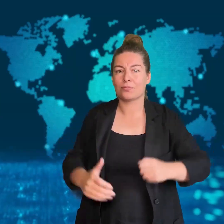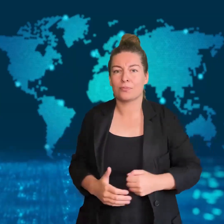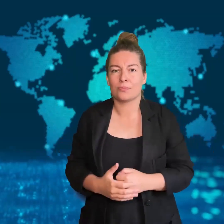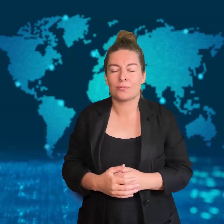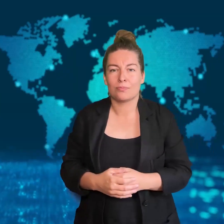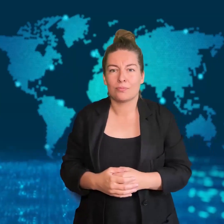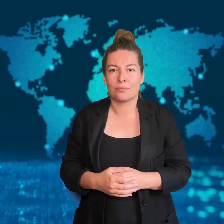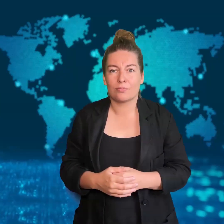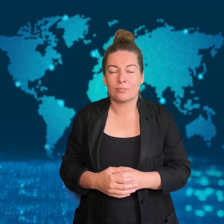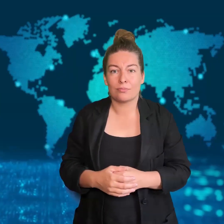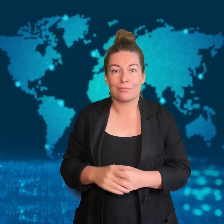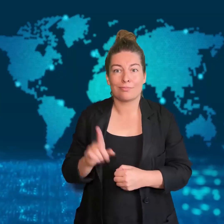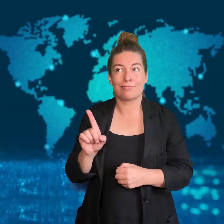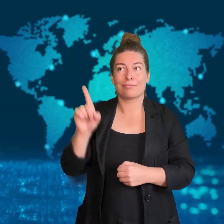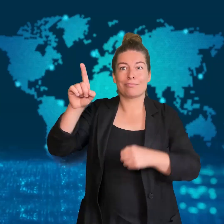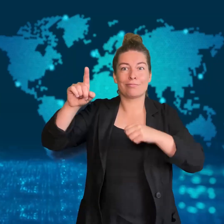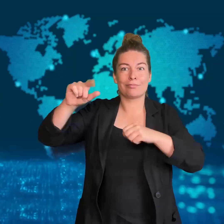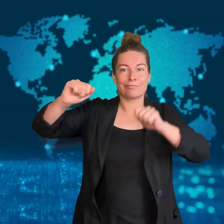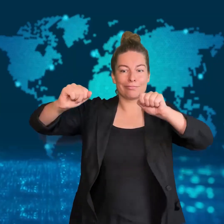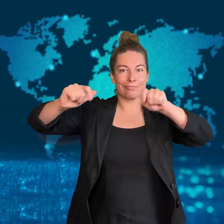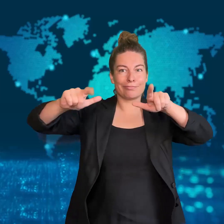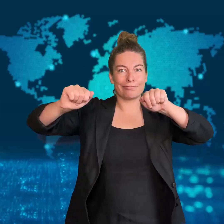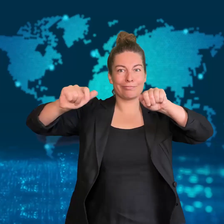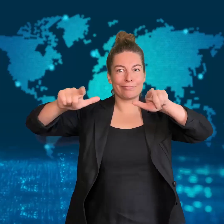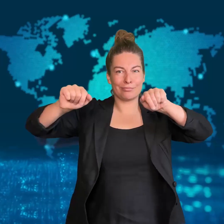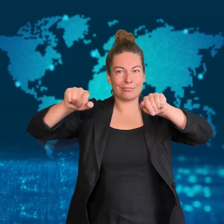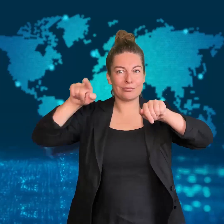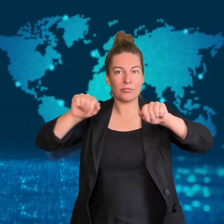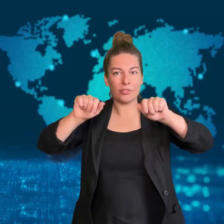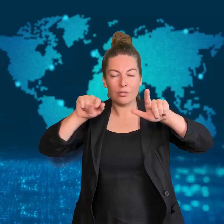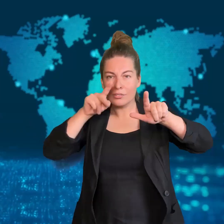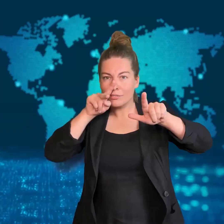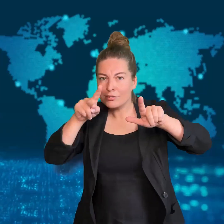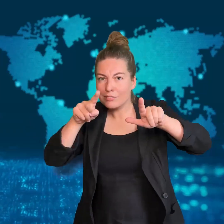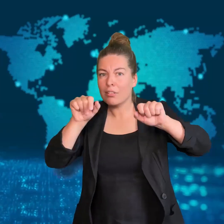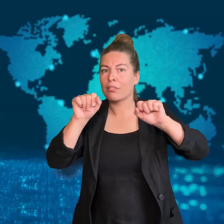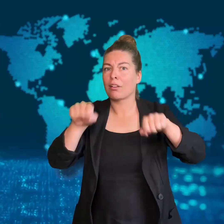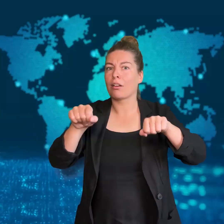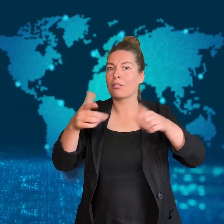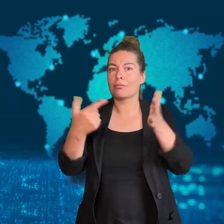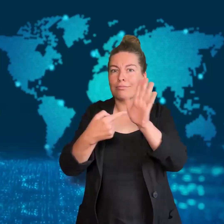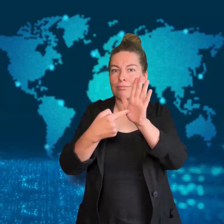viewing the extent of the glacier's retreat.